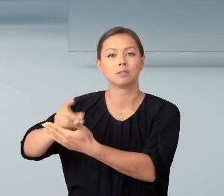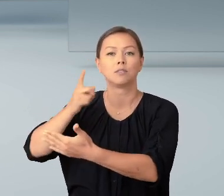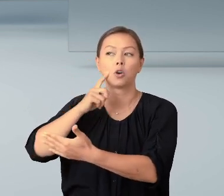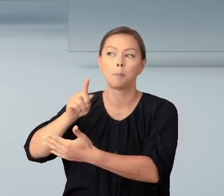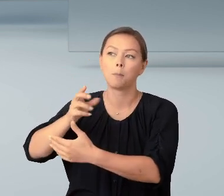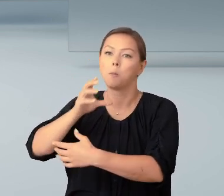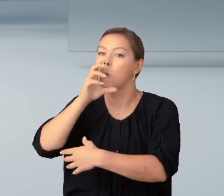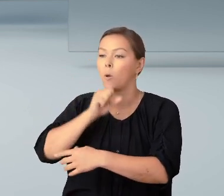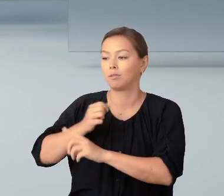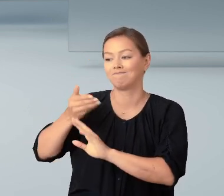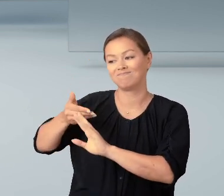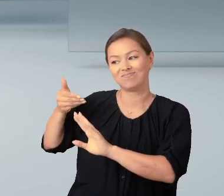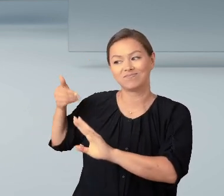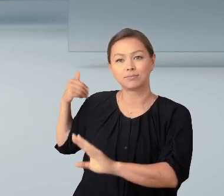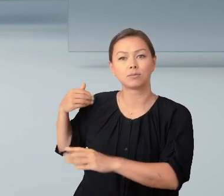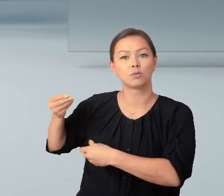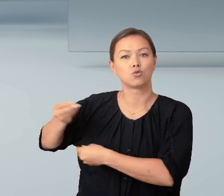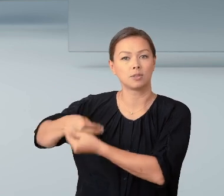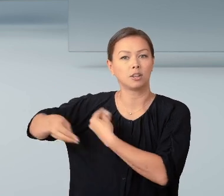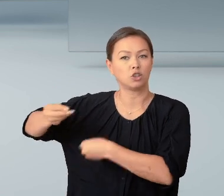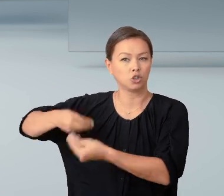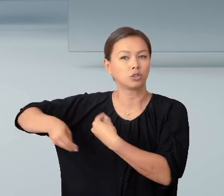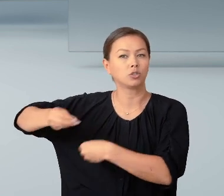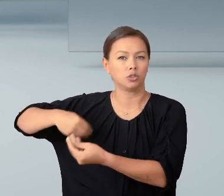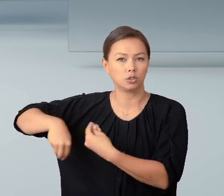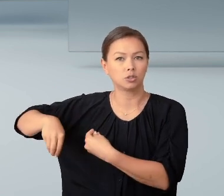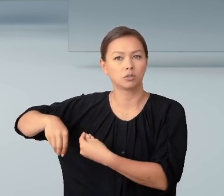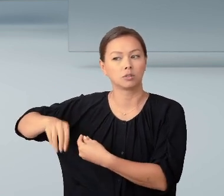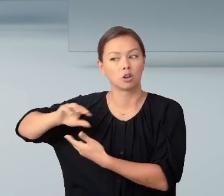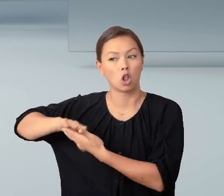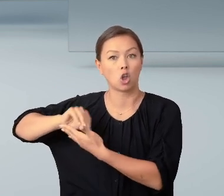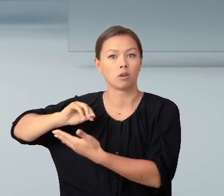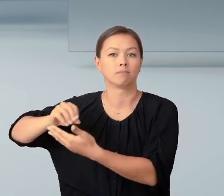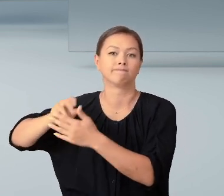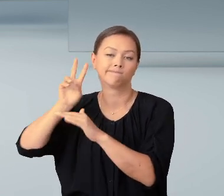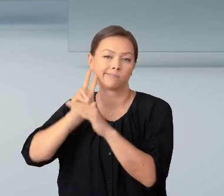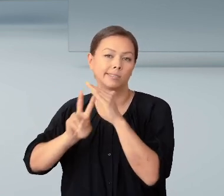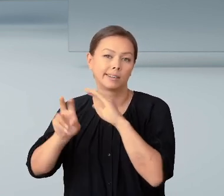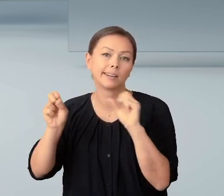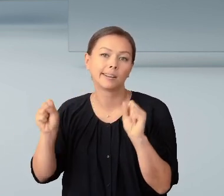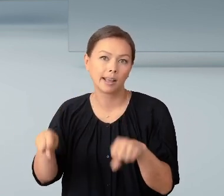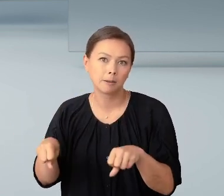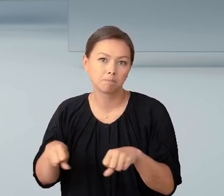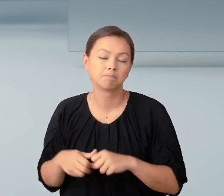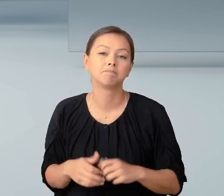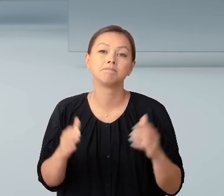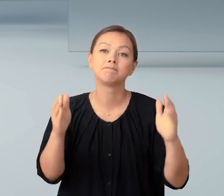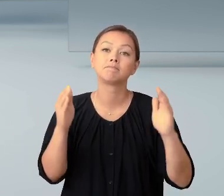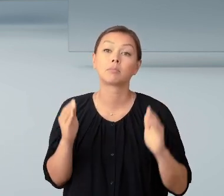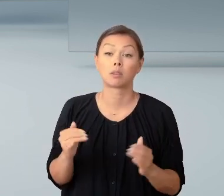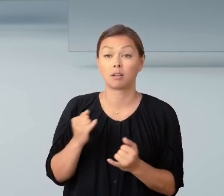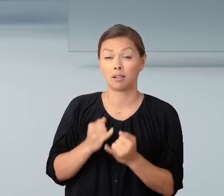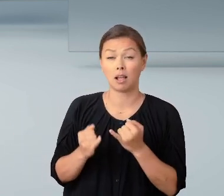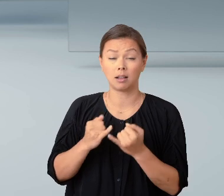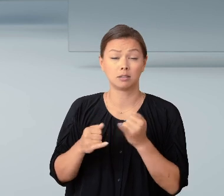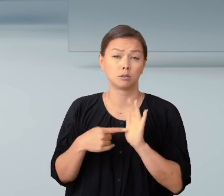And the last thing I wanna show you, so kind of go to some sales orders.